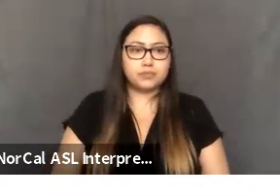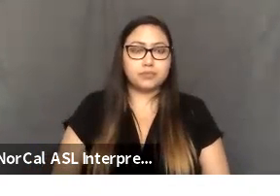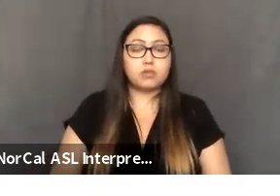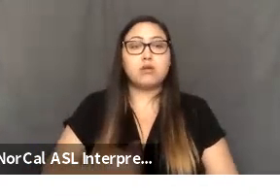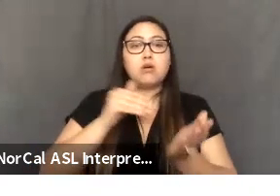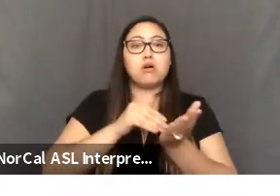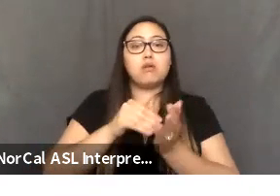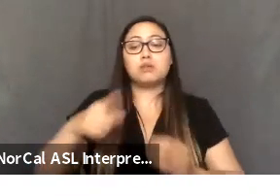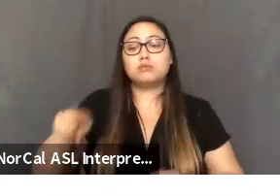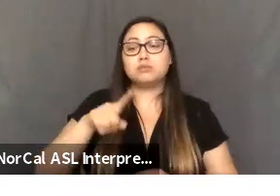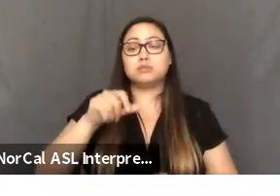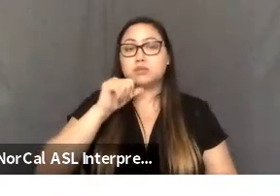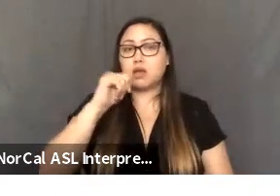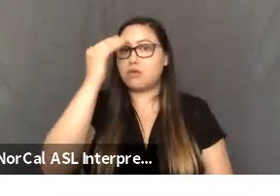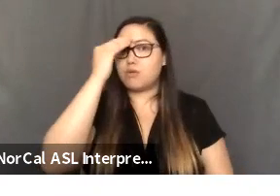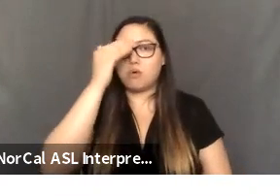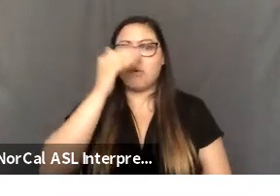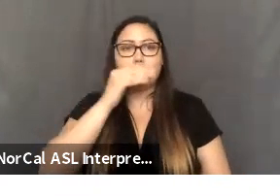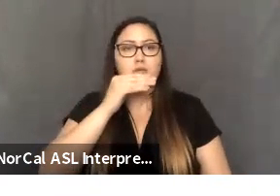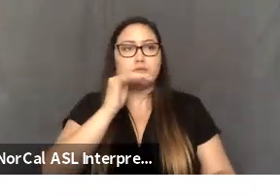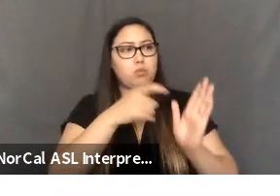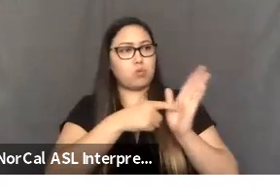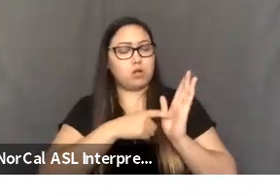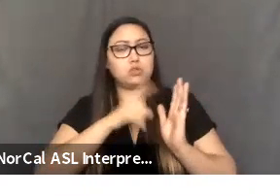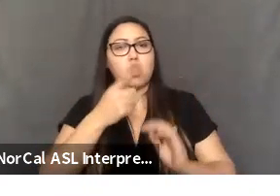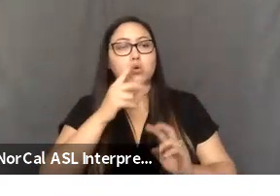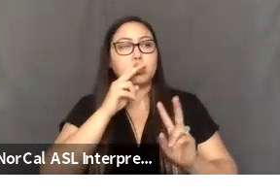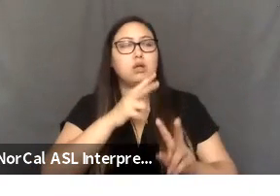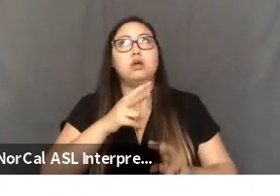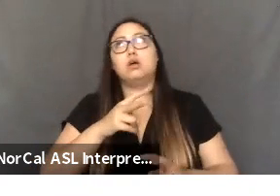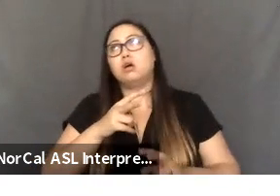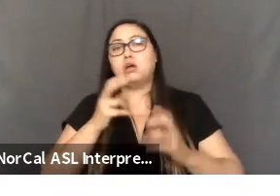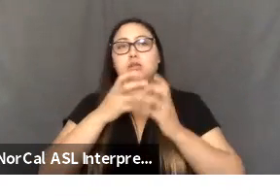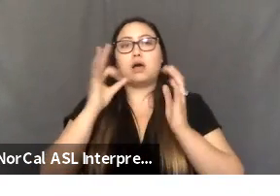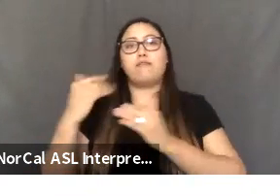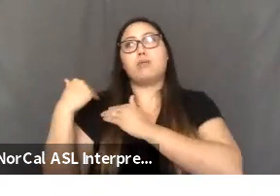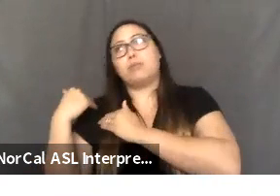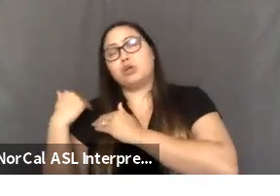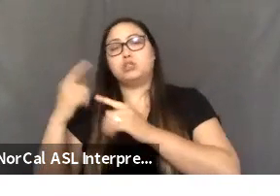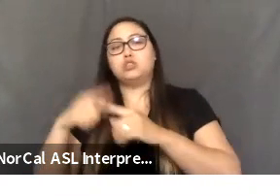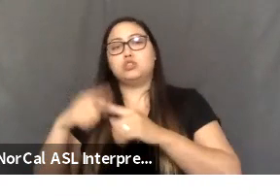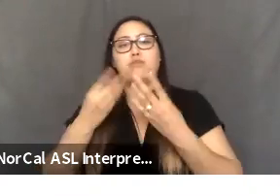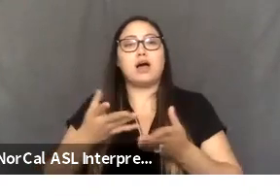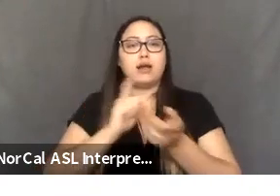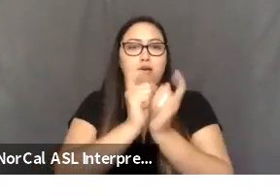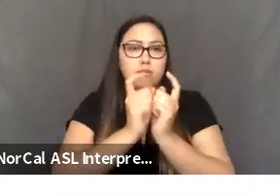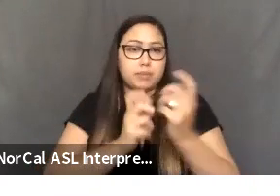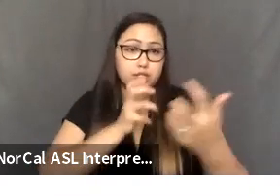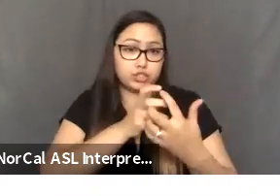the requirements and only saw it as a burden for providing these accommodations. This was made more